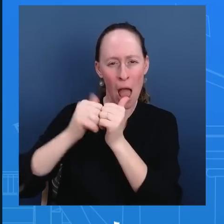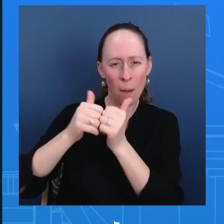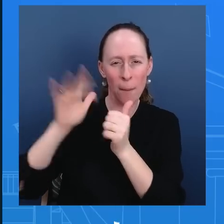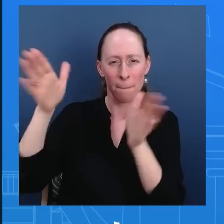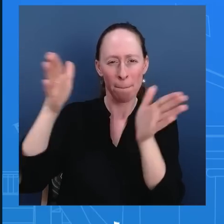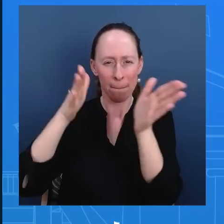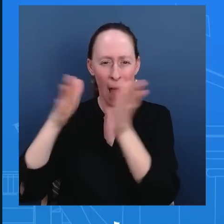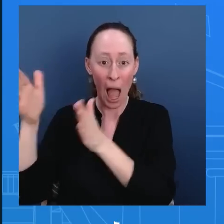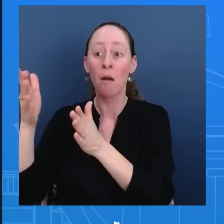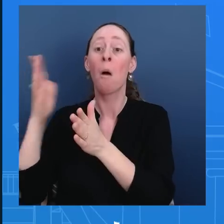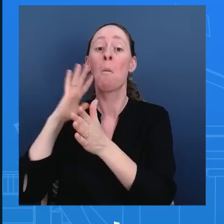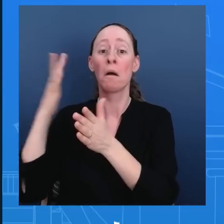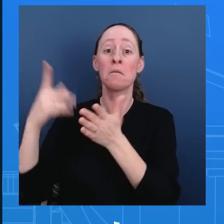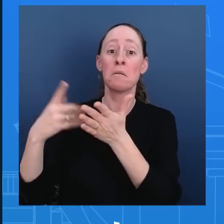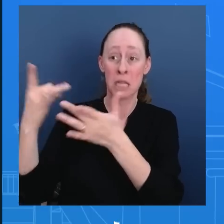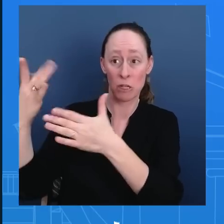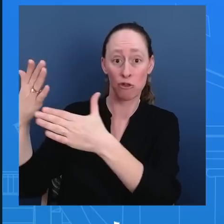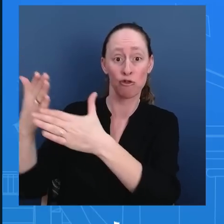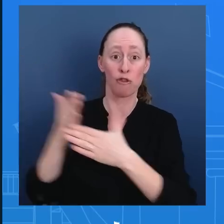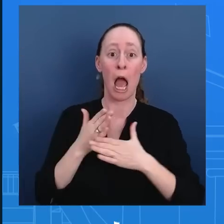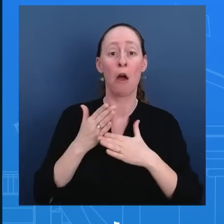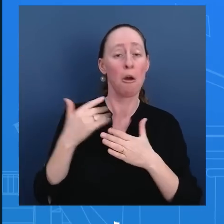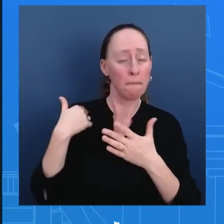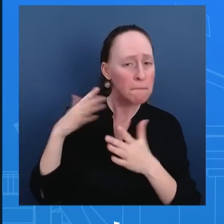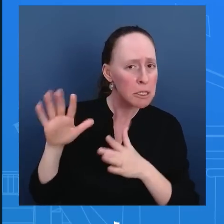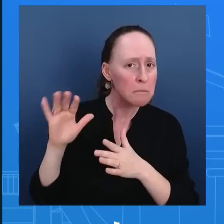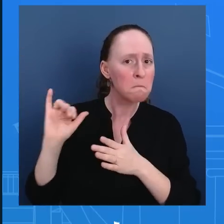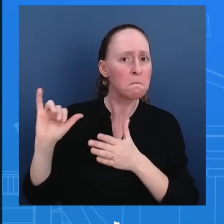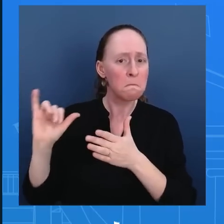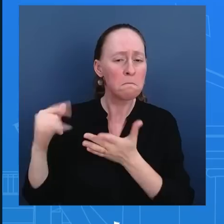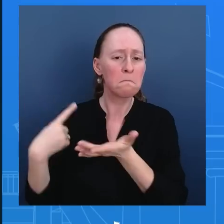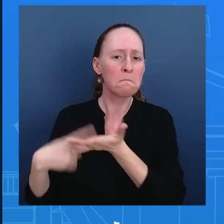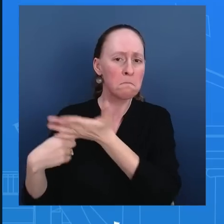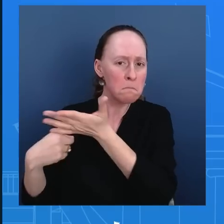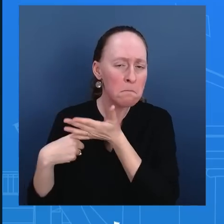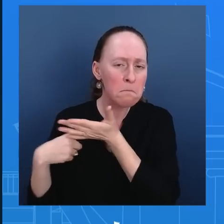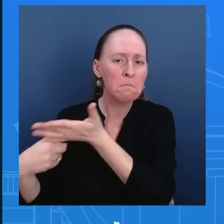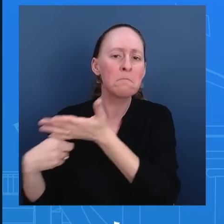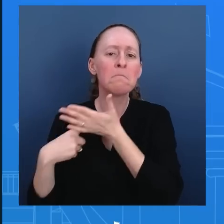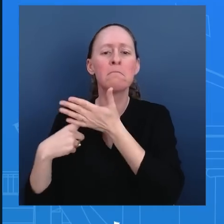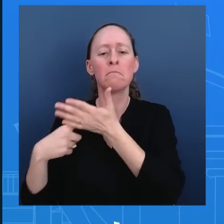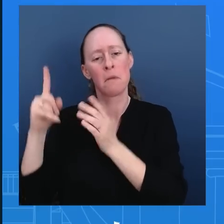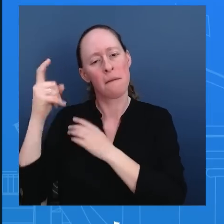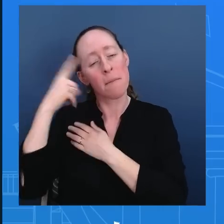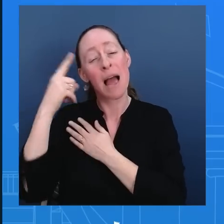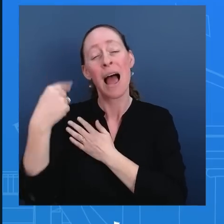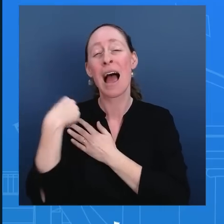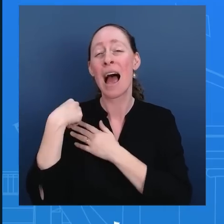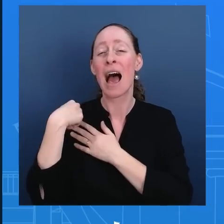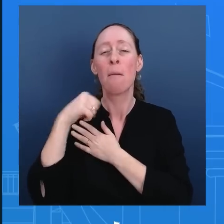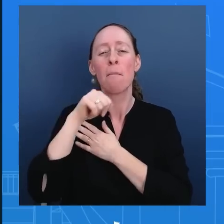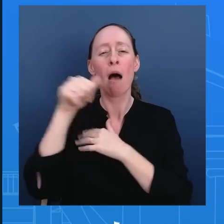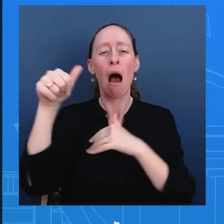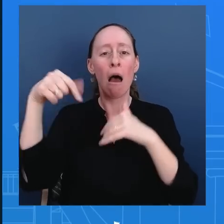with our counterparts at -- in the Israeli government, but I’m not going to get into diplomatic or private conversations from here.